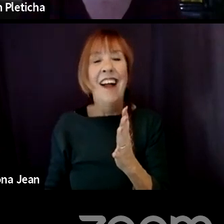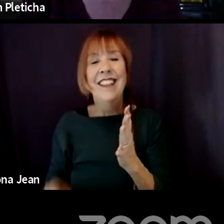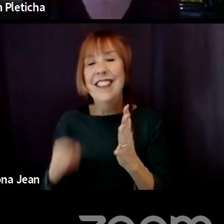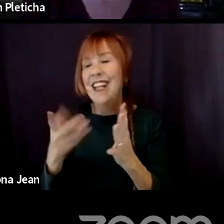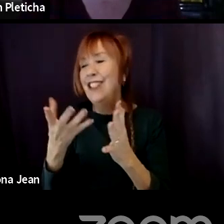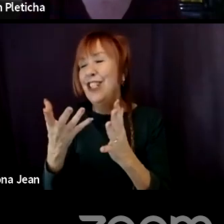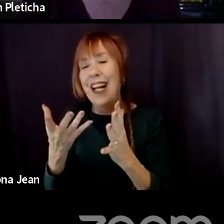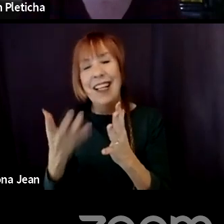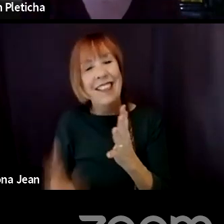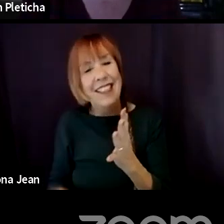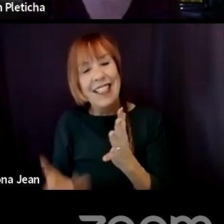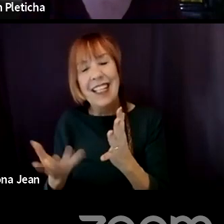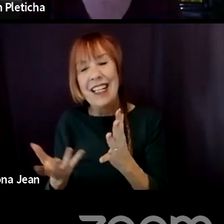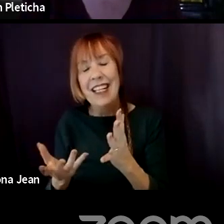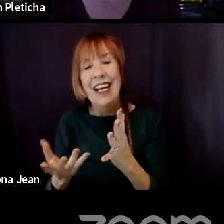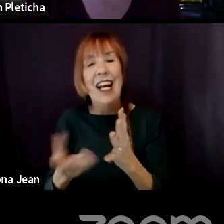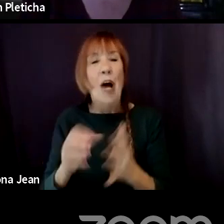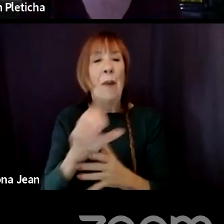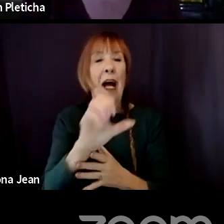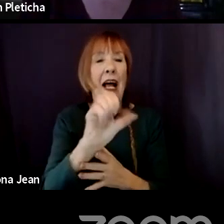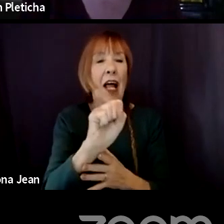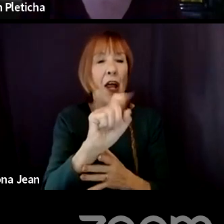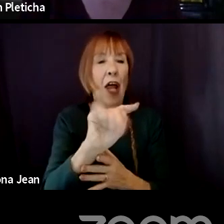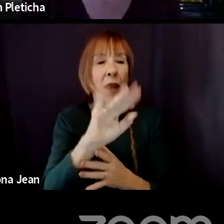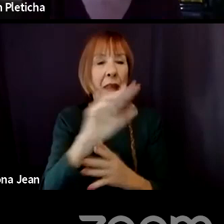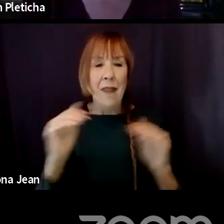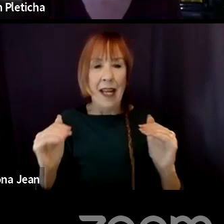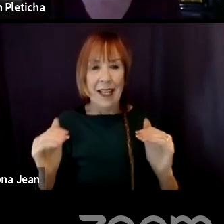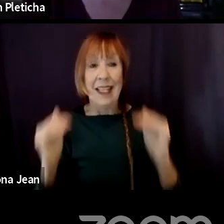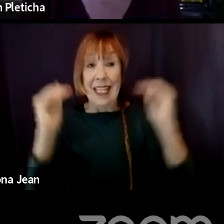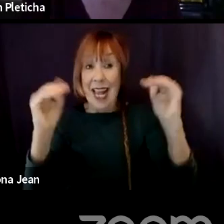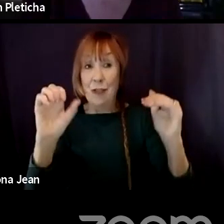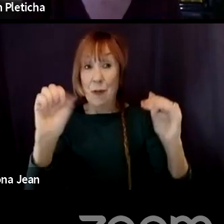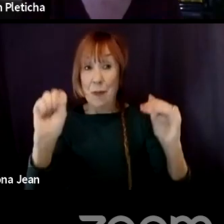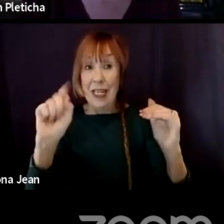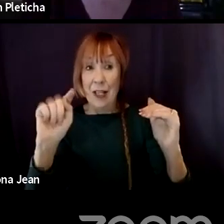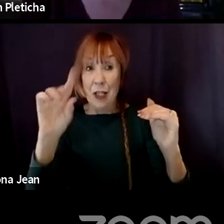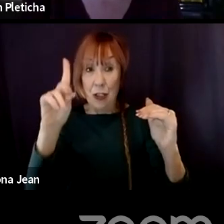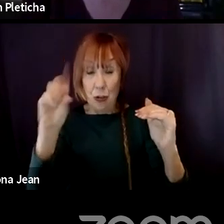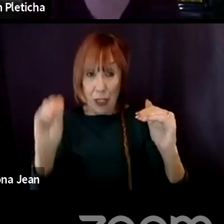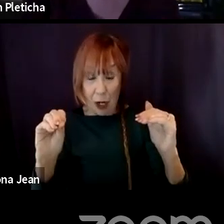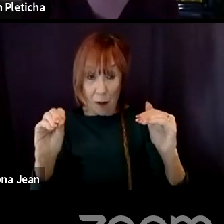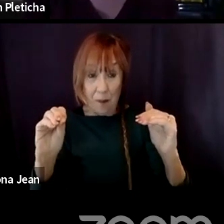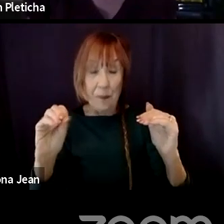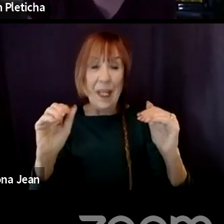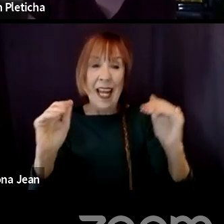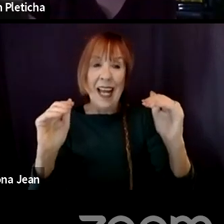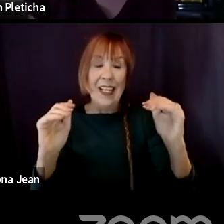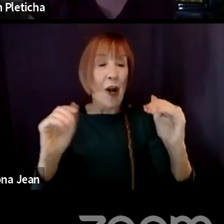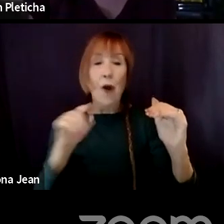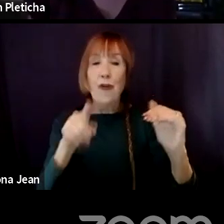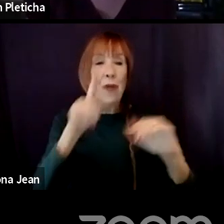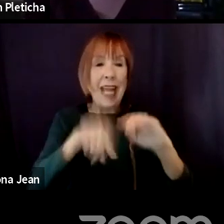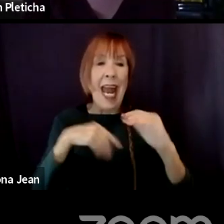But the studio is never gonna see it unless you, it's like a video game. Like you've got to defeat this level before you get to the next level.